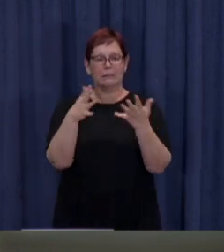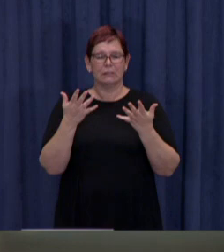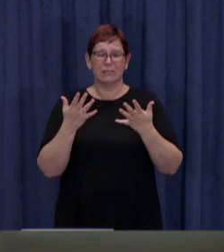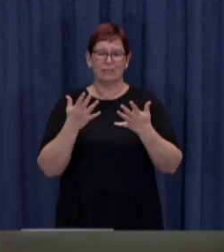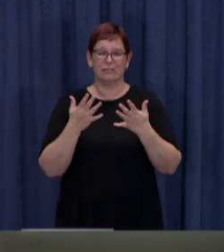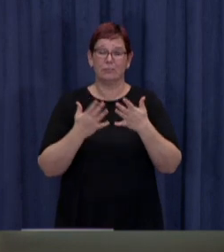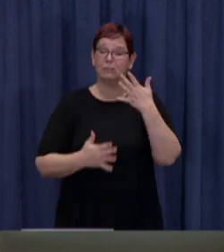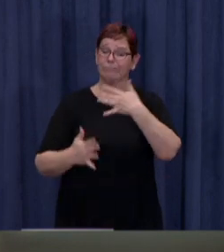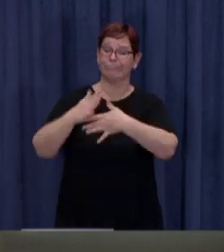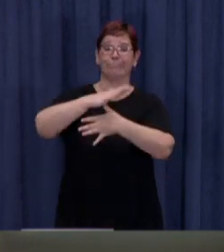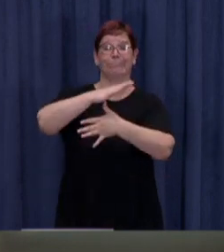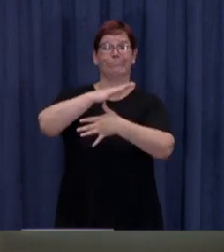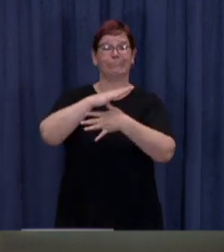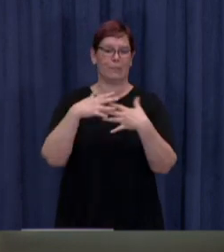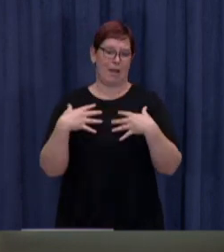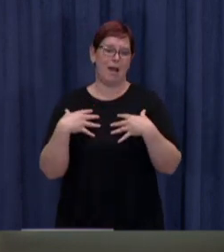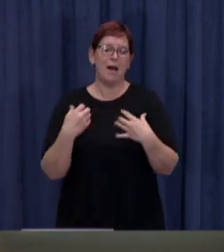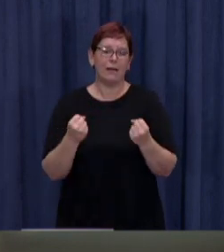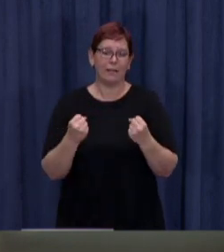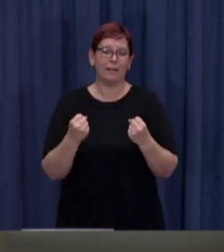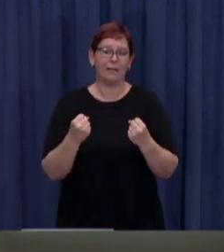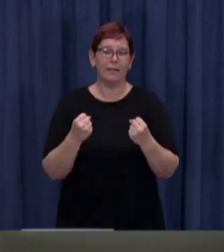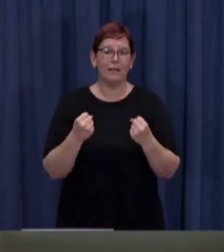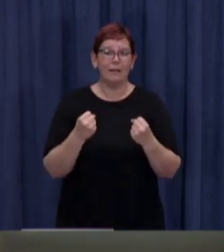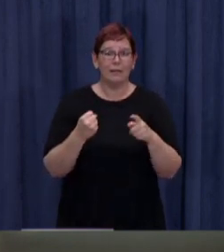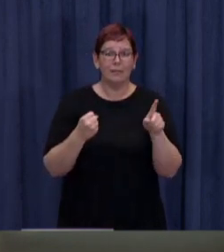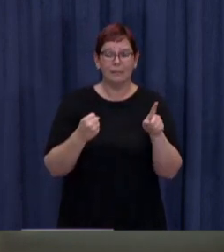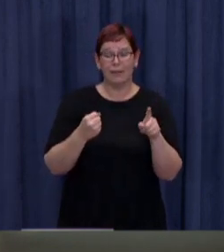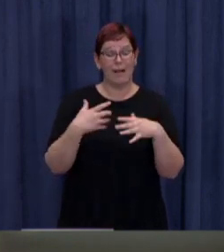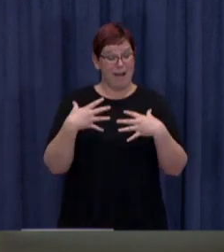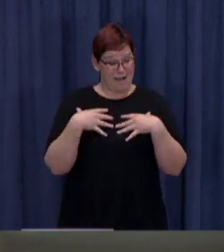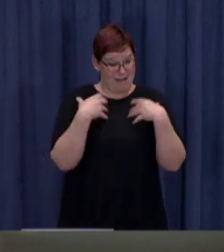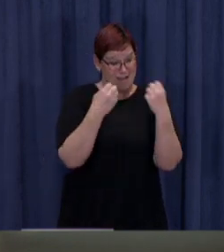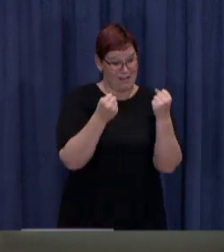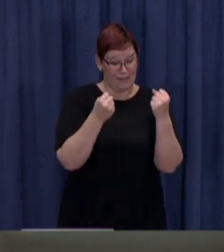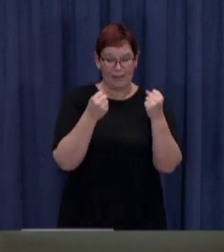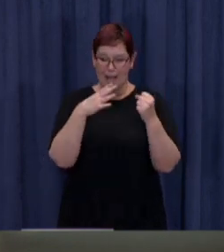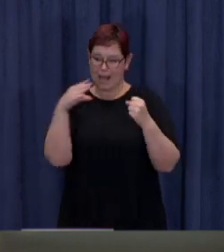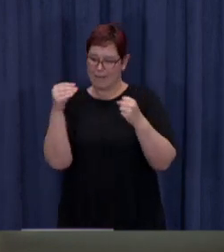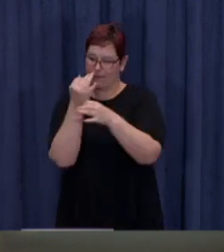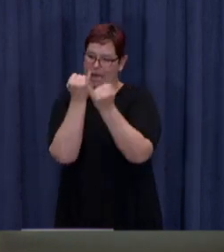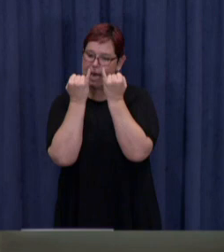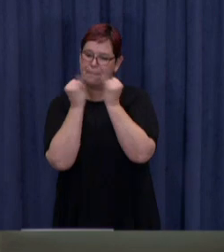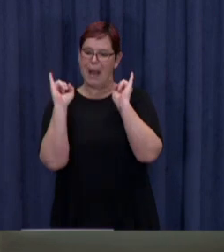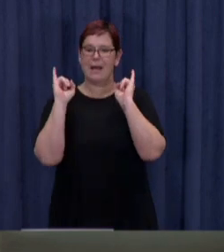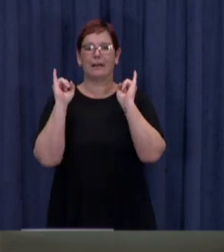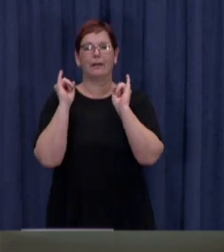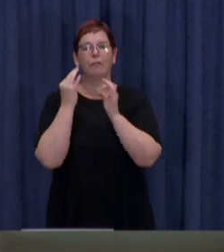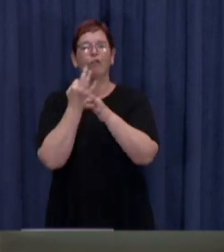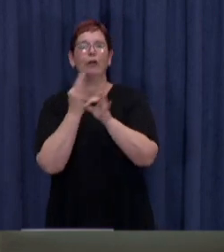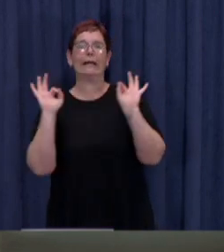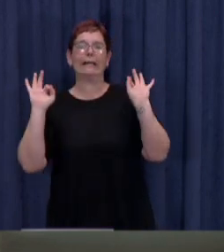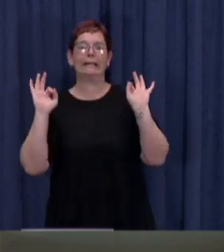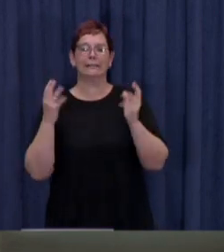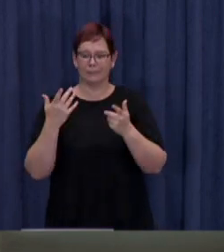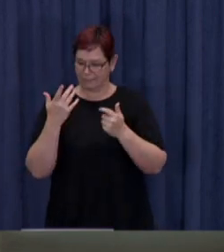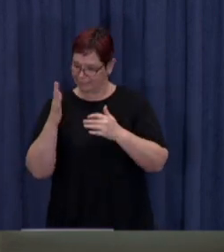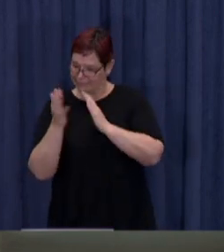liberties the impact that it has on the economy and all of the things you'd expect to be taken into account and I've been incredibly impressed at the degree